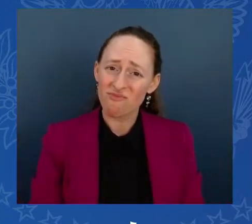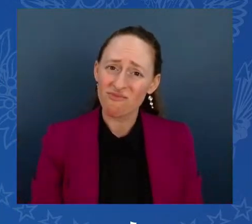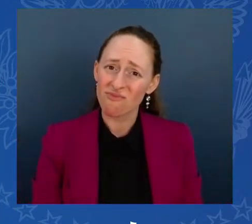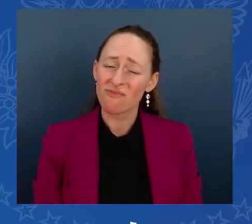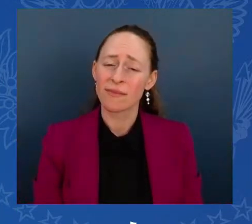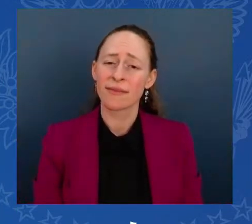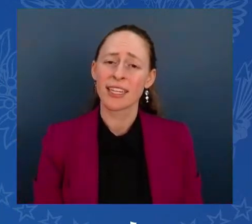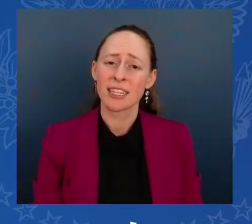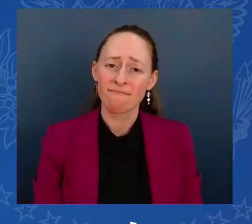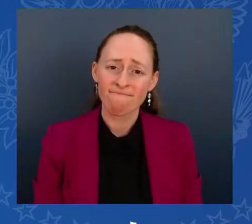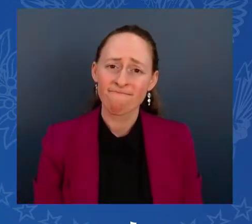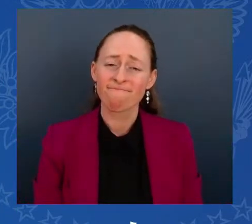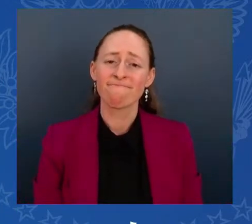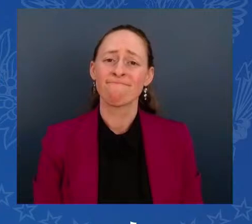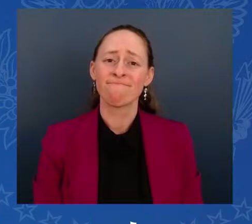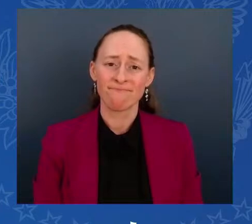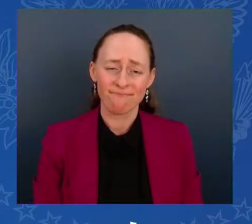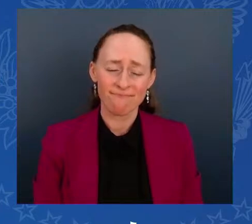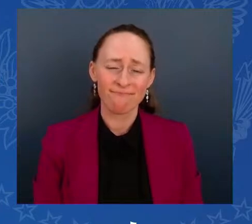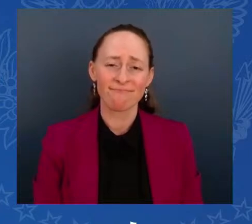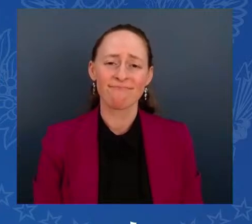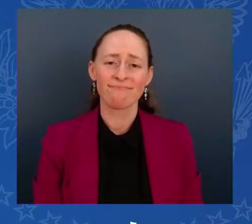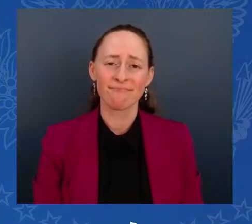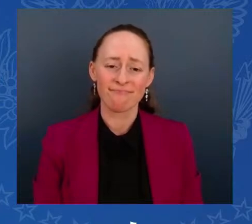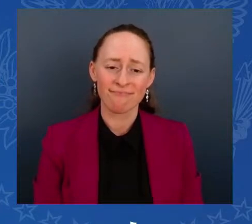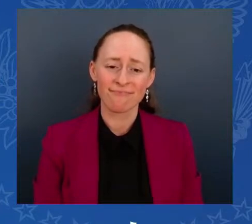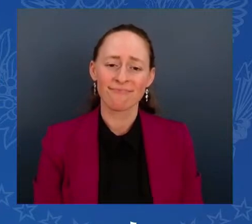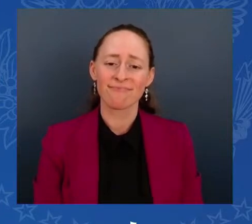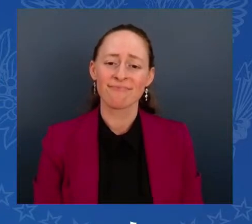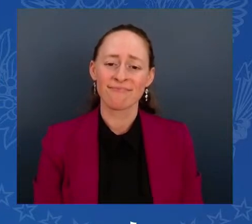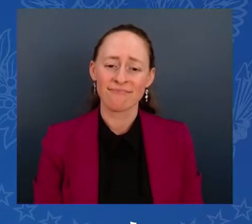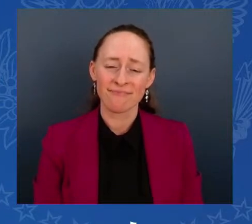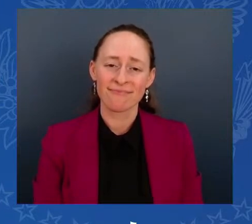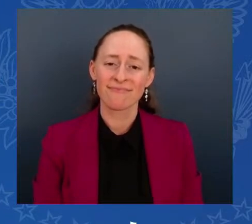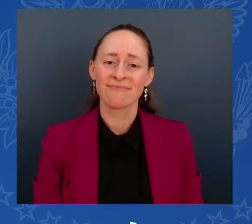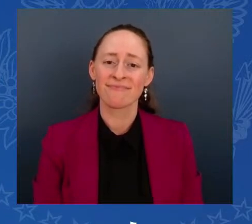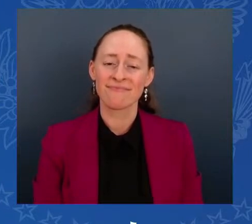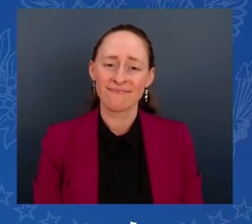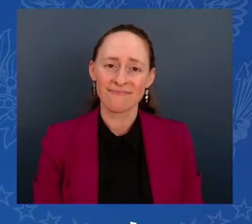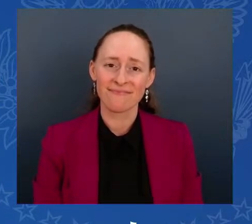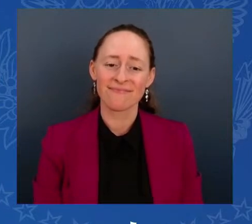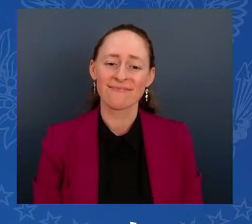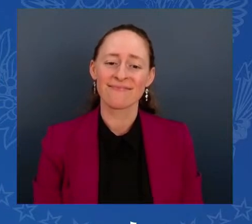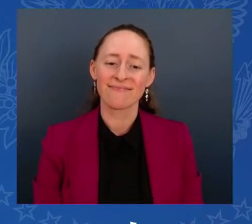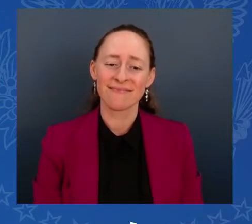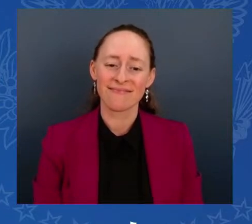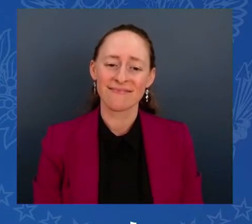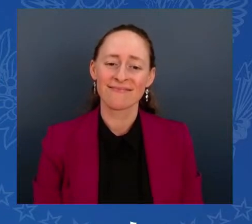The President: Oh -- look, $35 a month, I --